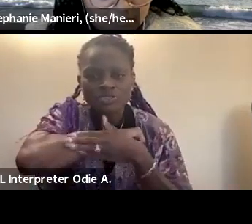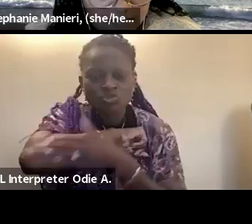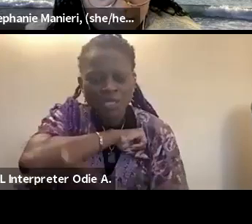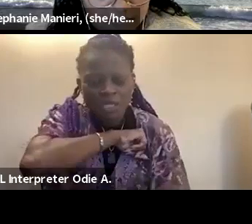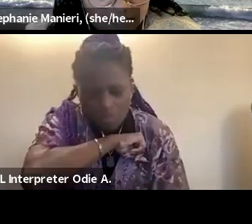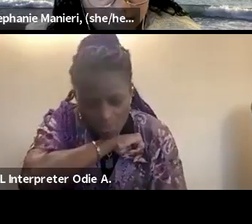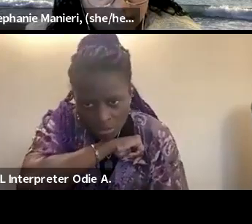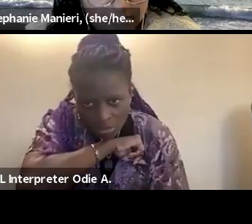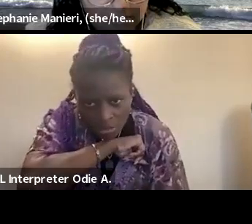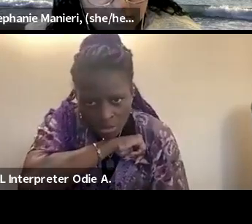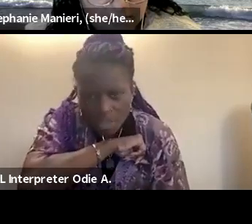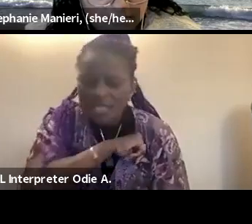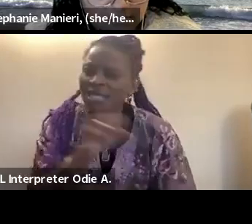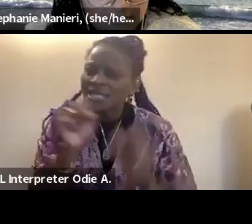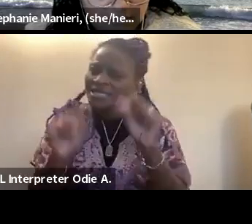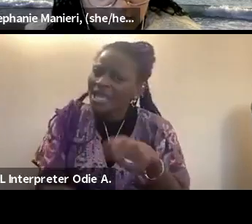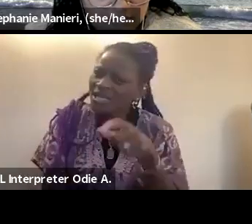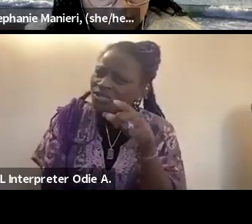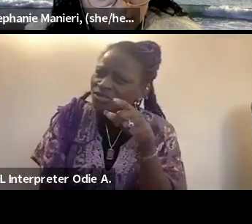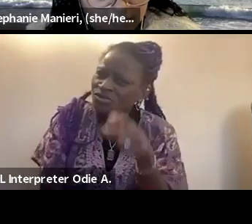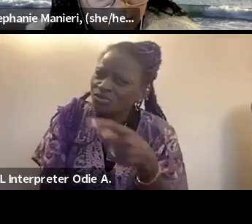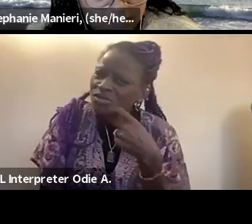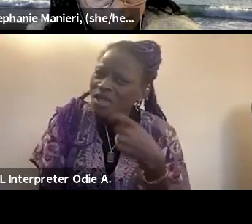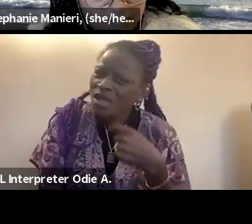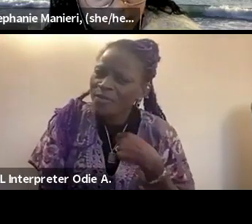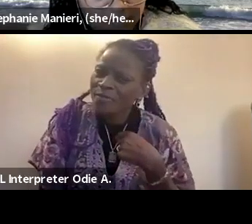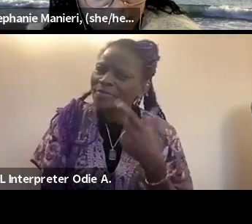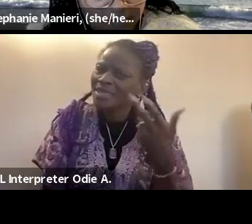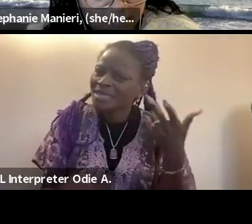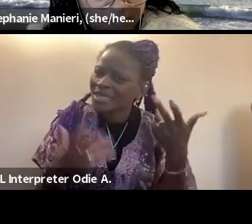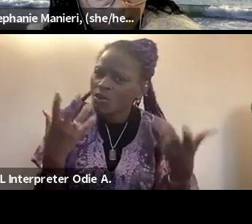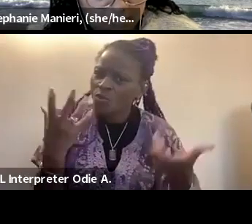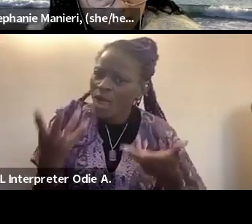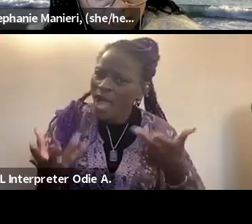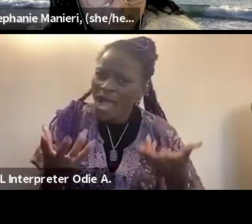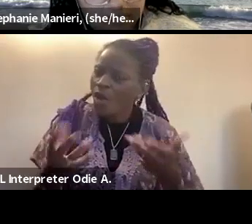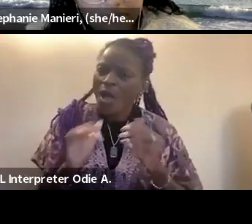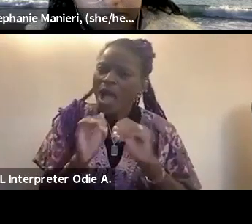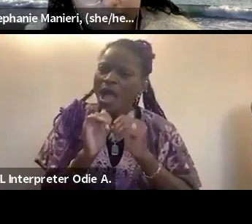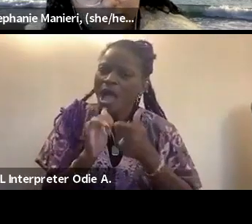Can you guys speak to the importance of trying to get those vaccination rates